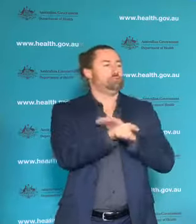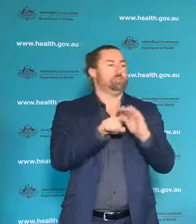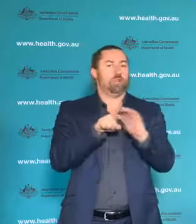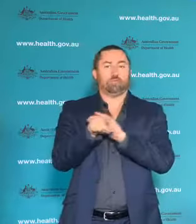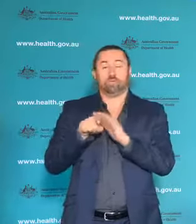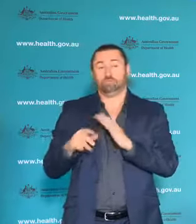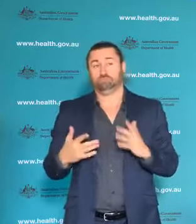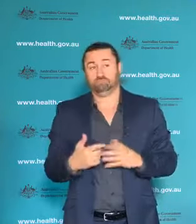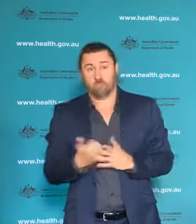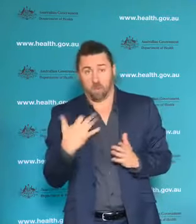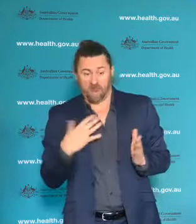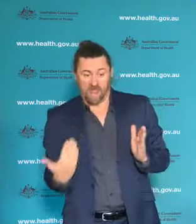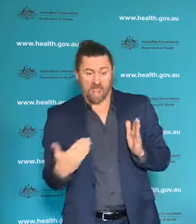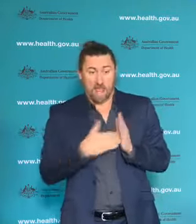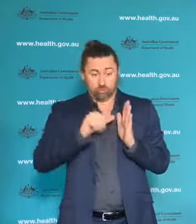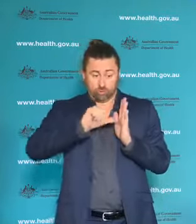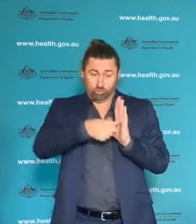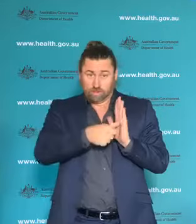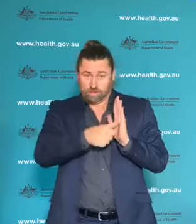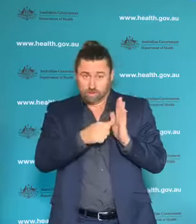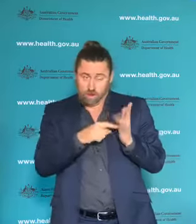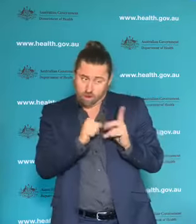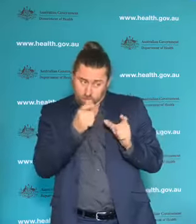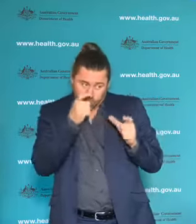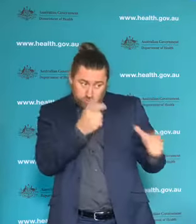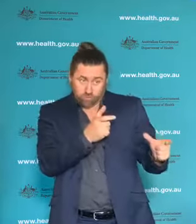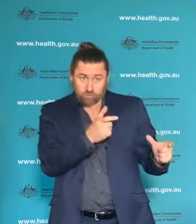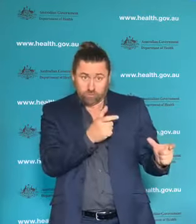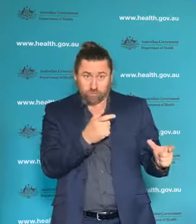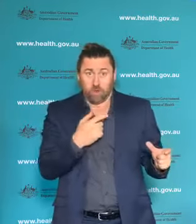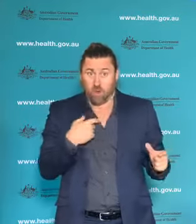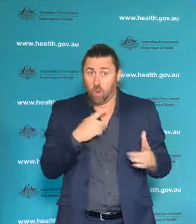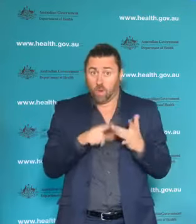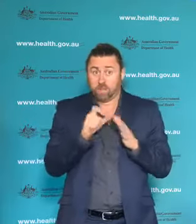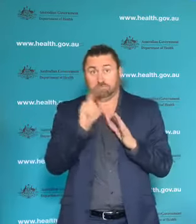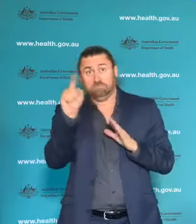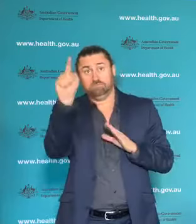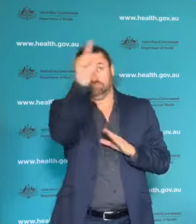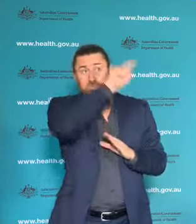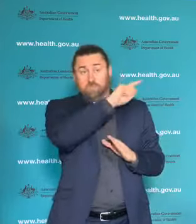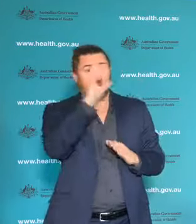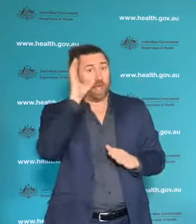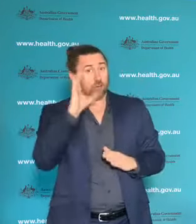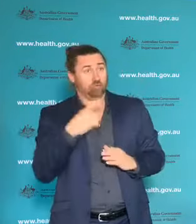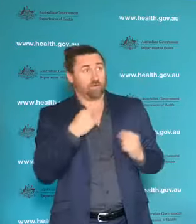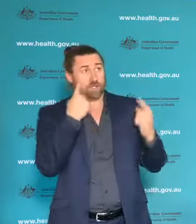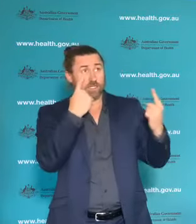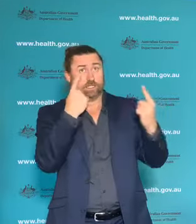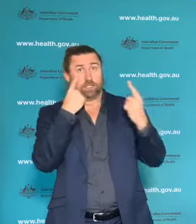to additional measures, and we have seen additional measures used in other countries, to monitor people who've been